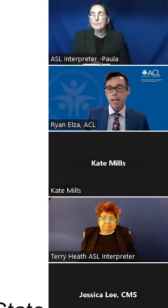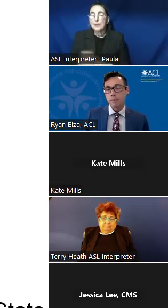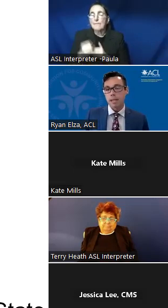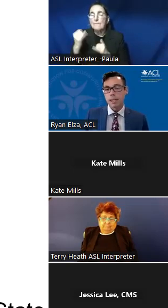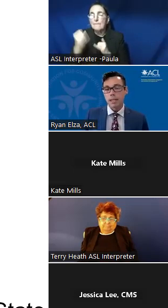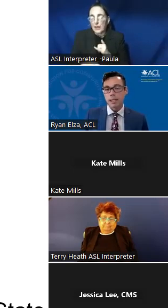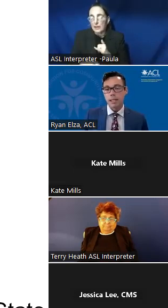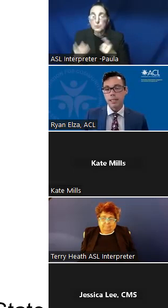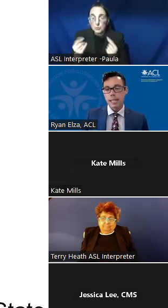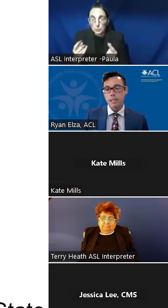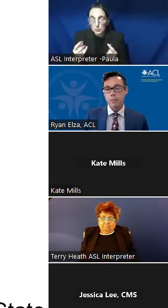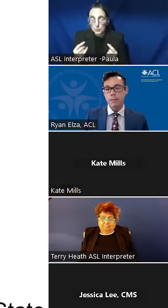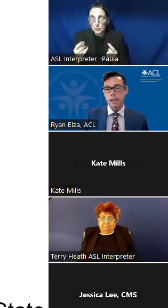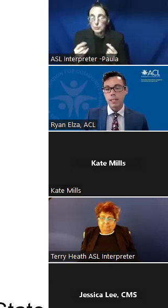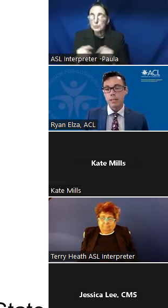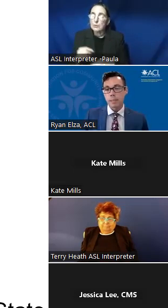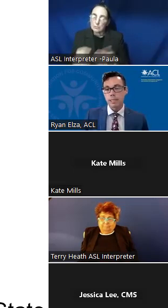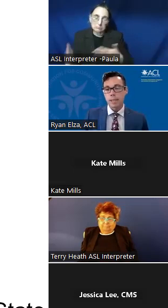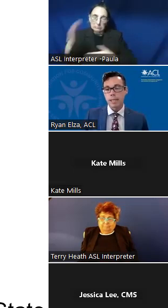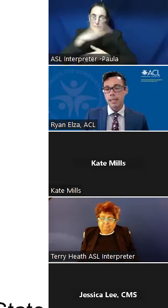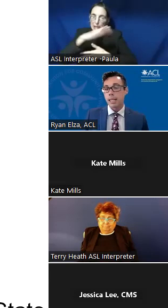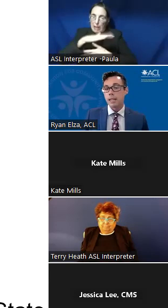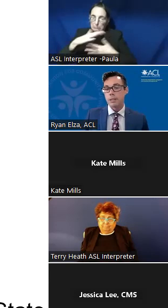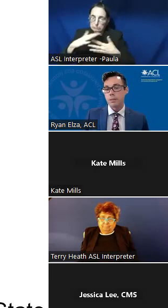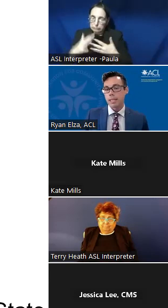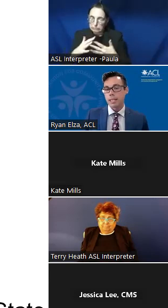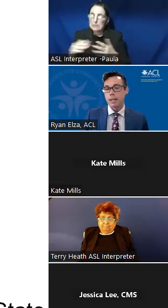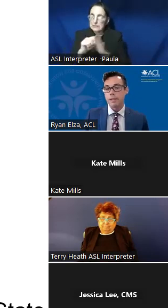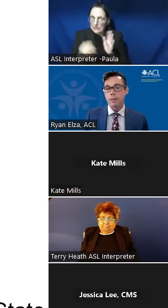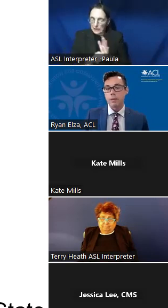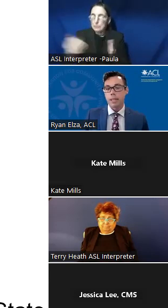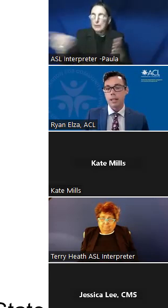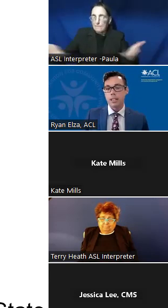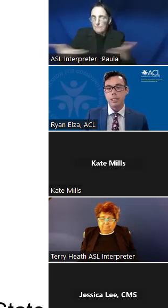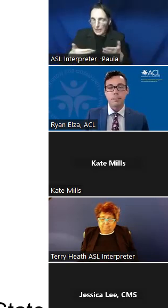the top-rated states will be invited to participate in an individual state interview with an interagency